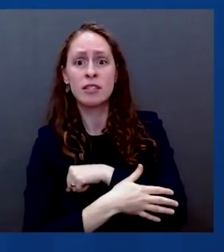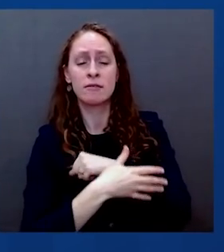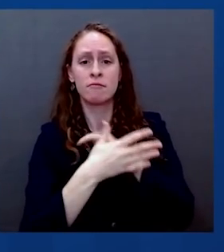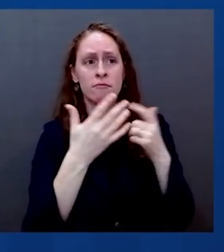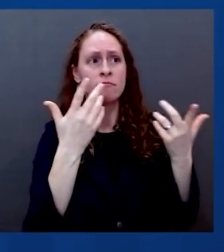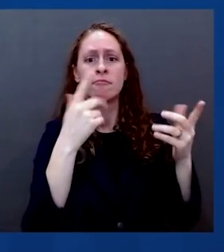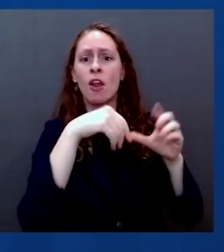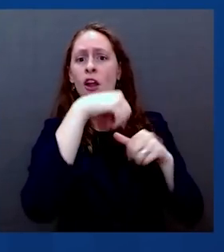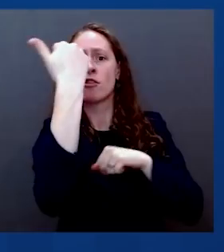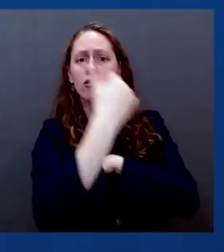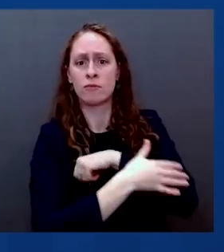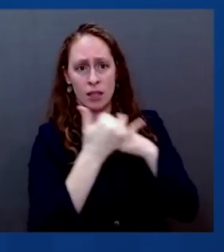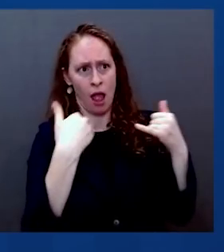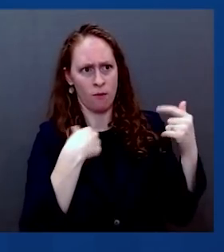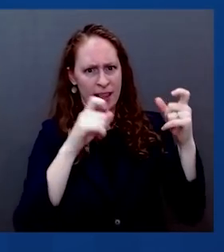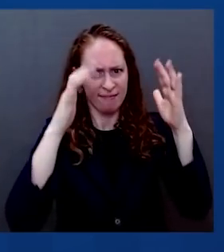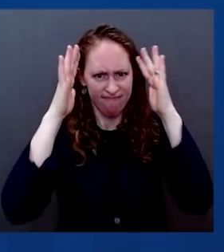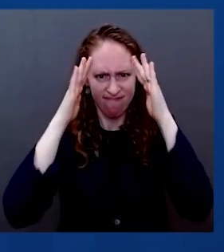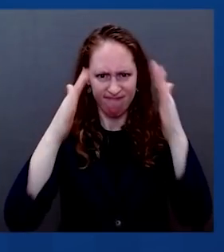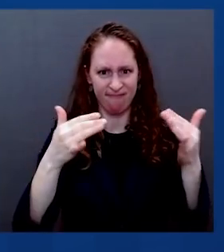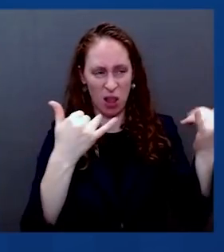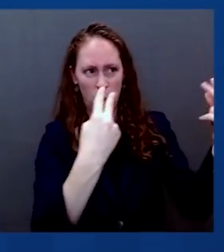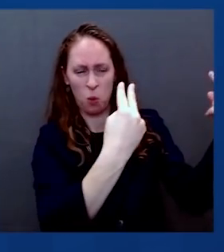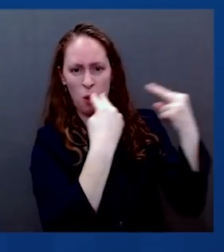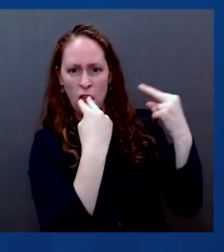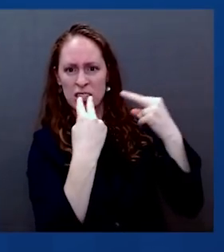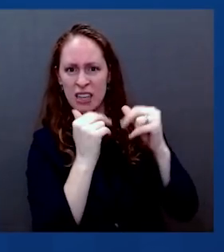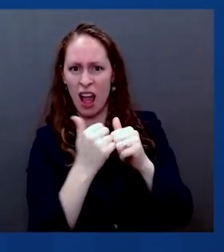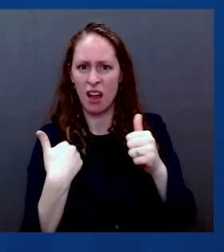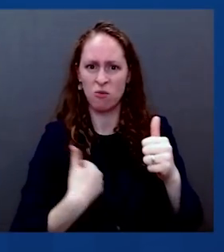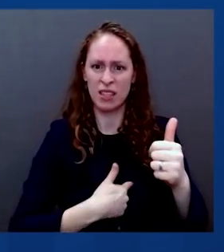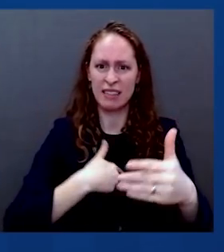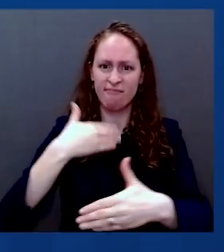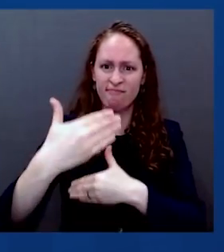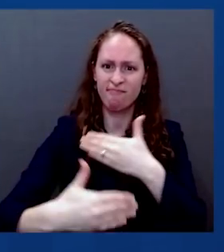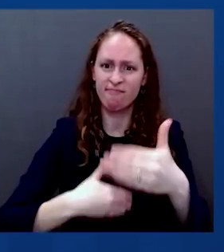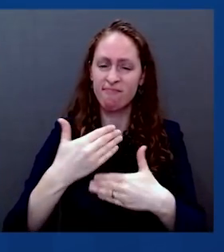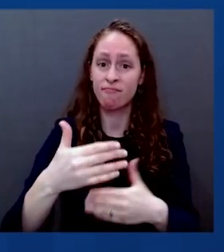When I showed up at the G7 with seven other world leaders -- there were a total of nine present --